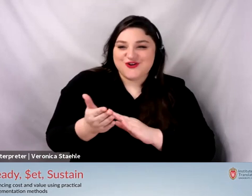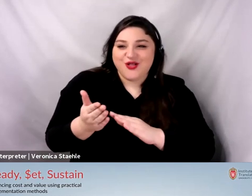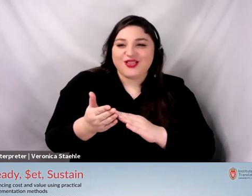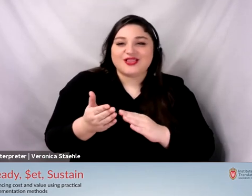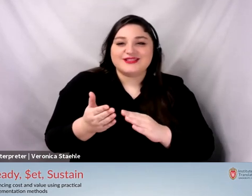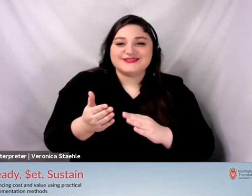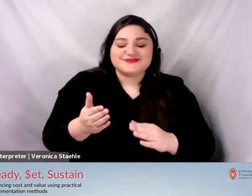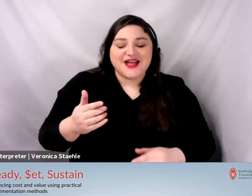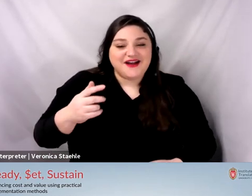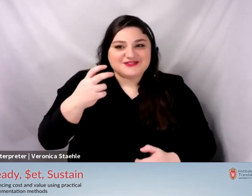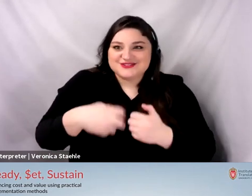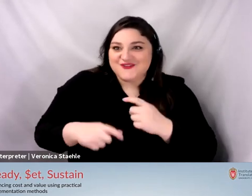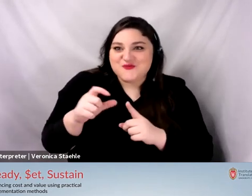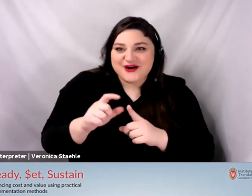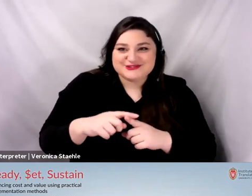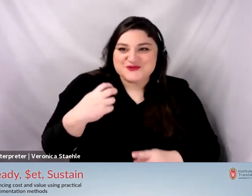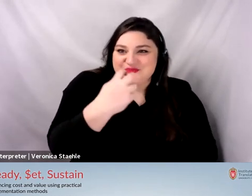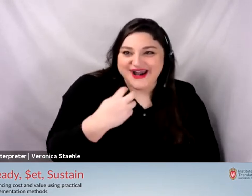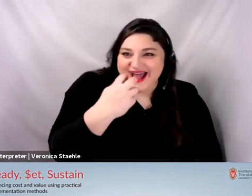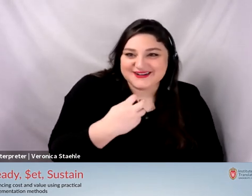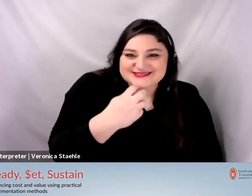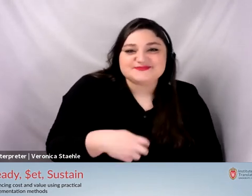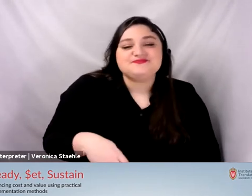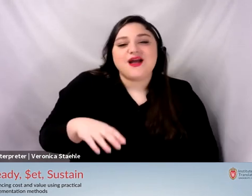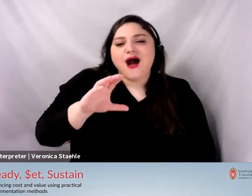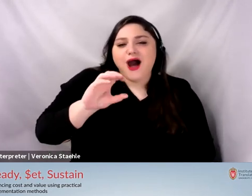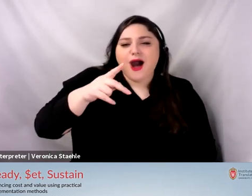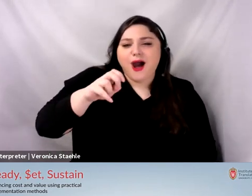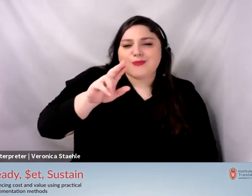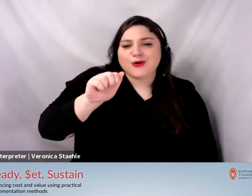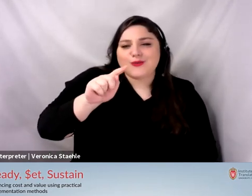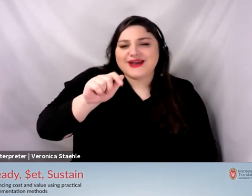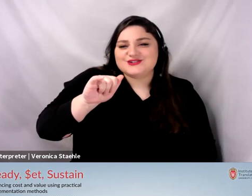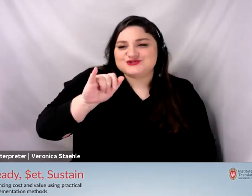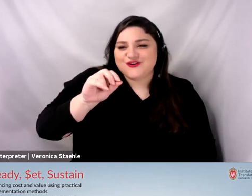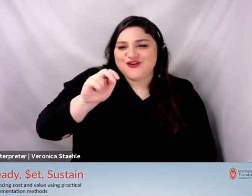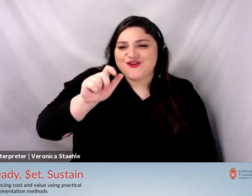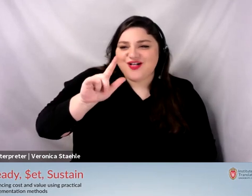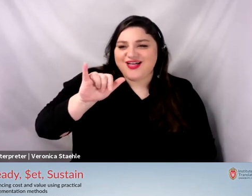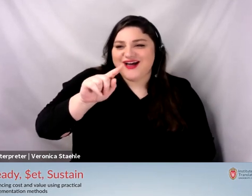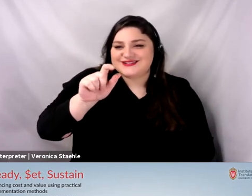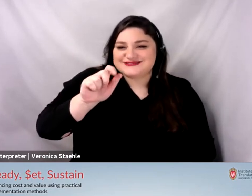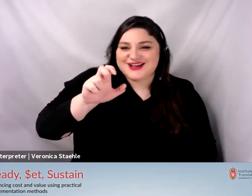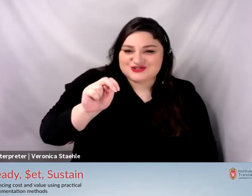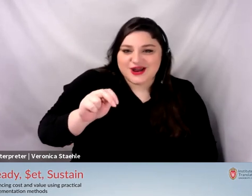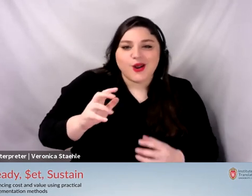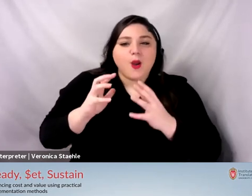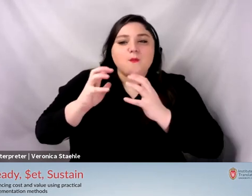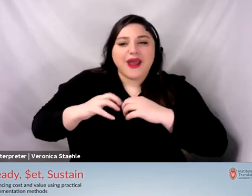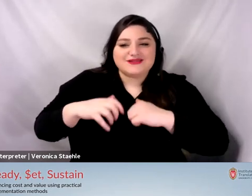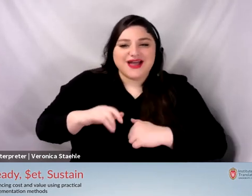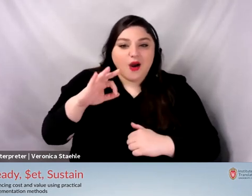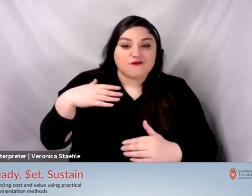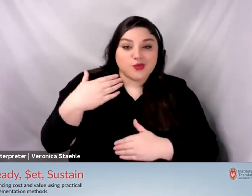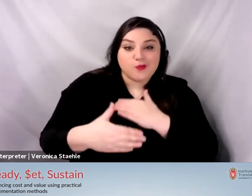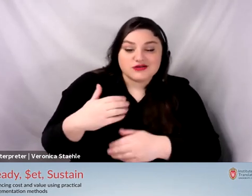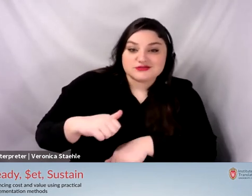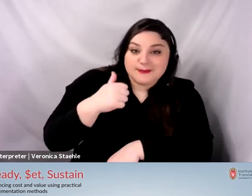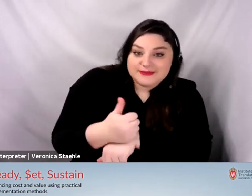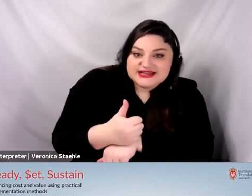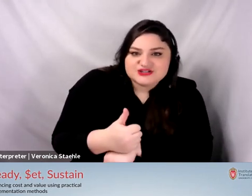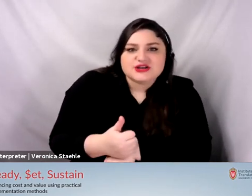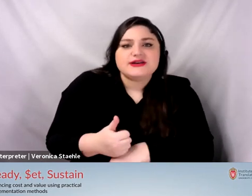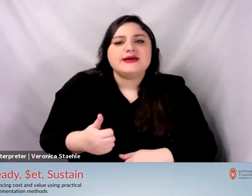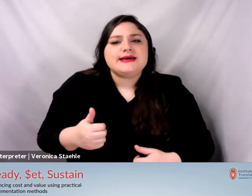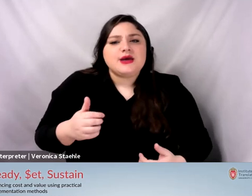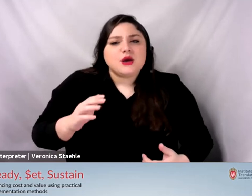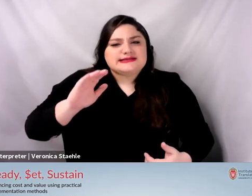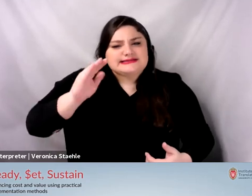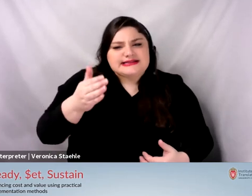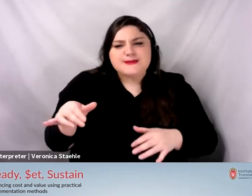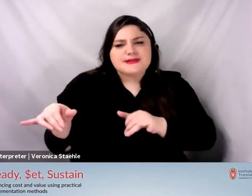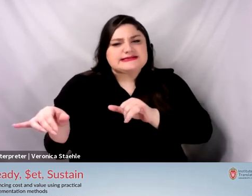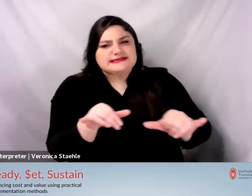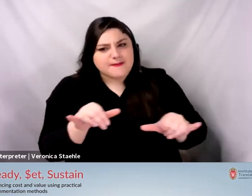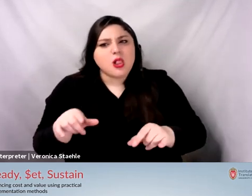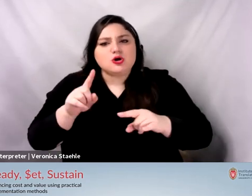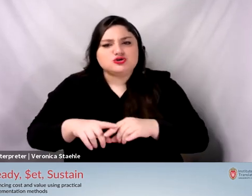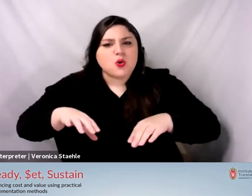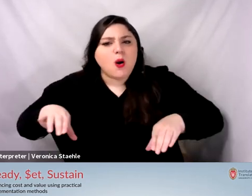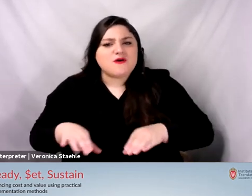Felice Resnik: hard for me to say breakdown of the implementation process what it will take to replicate the program seems very similar to the development of performance objectives used an implementation mapping.